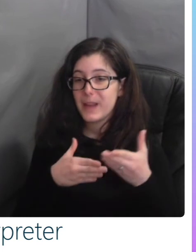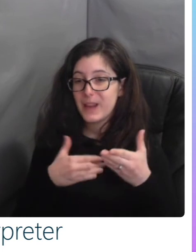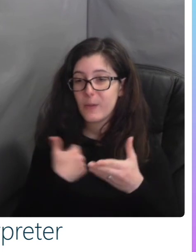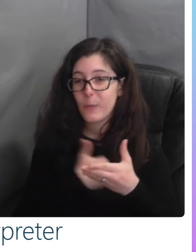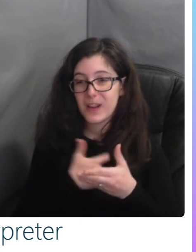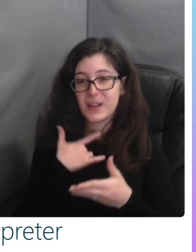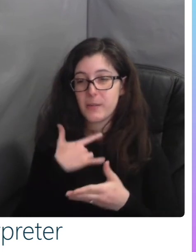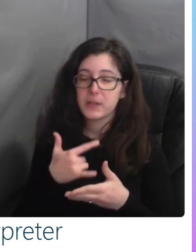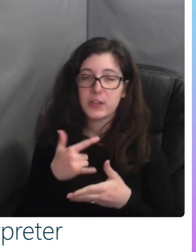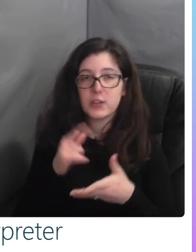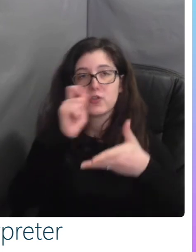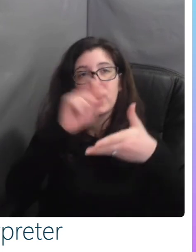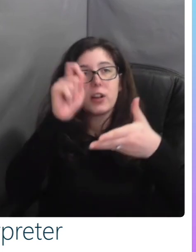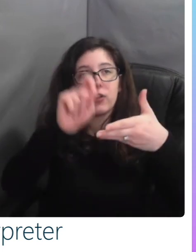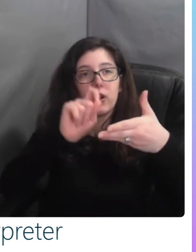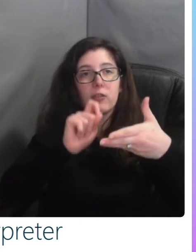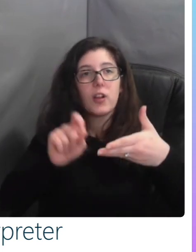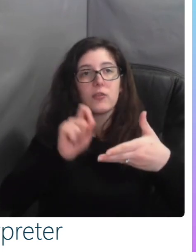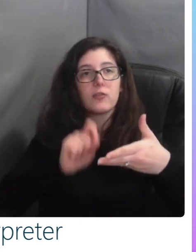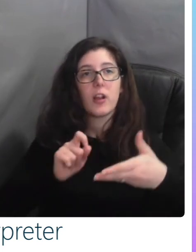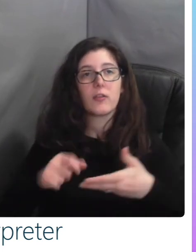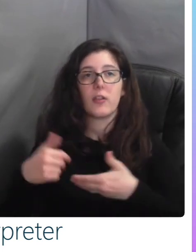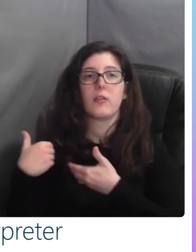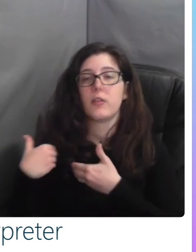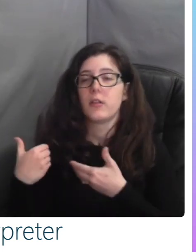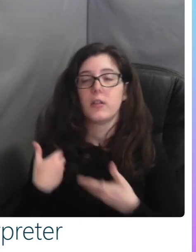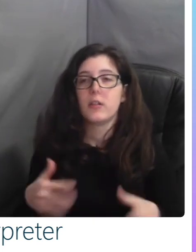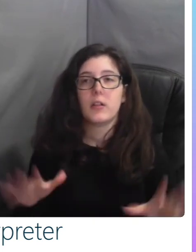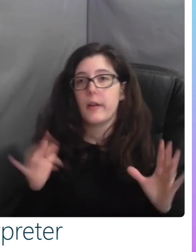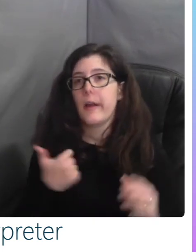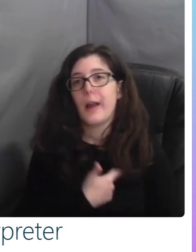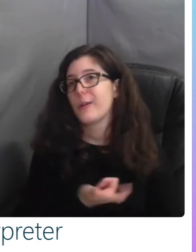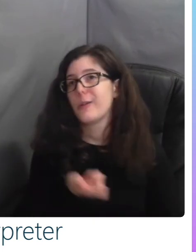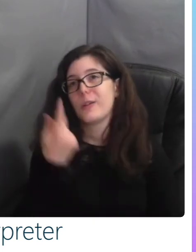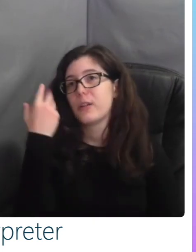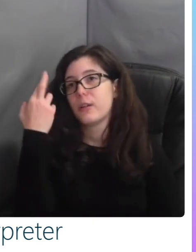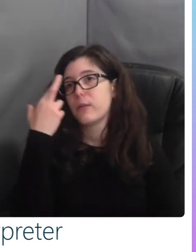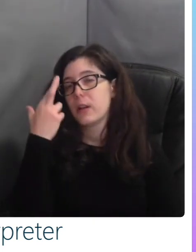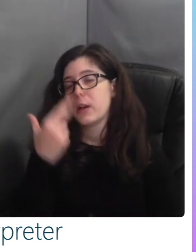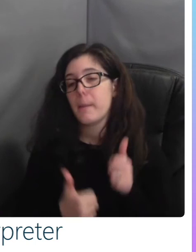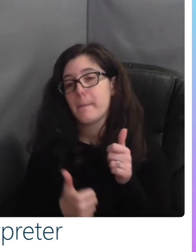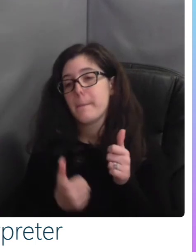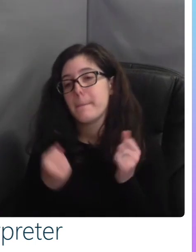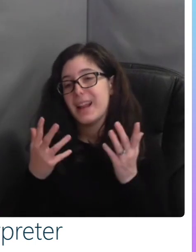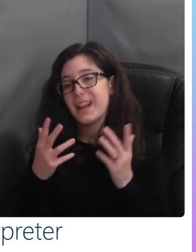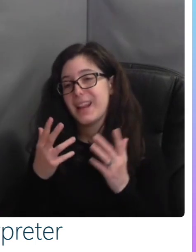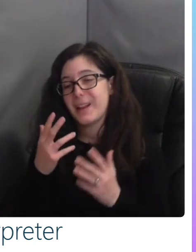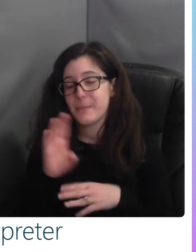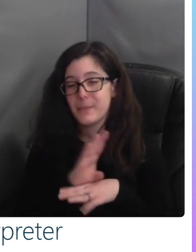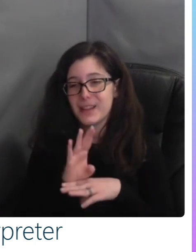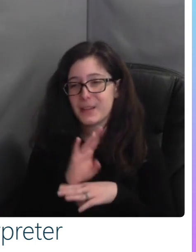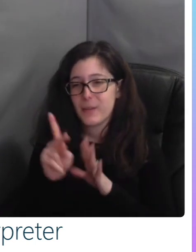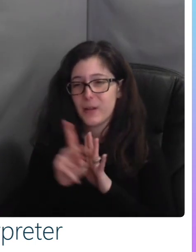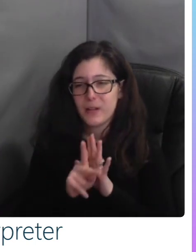something I have to do for no reason that I understand, like many business policies employees face, they're like, I don't know why this makes sense